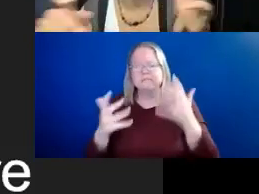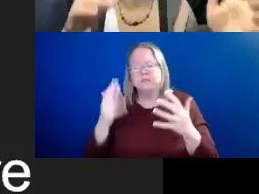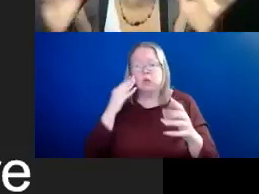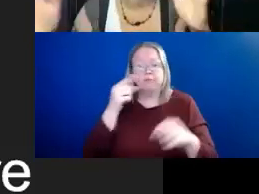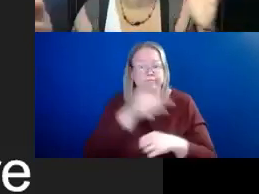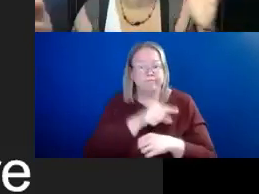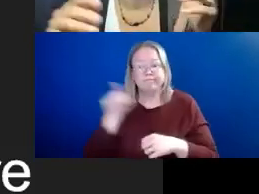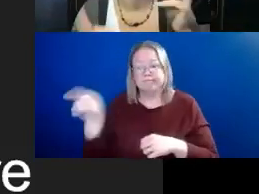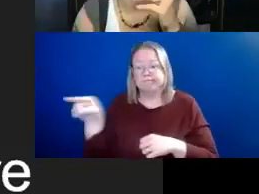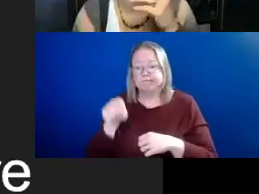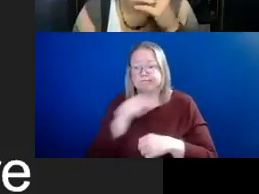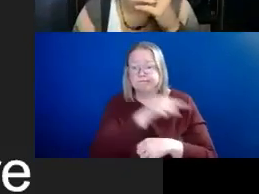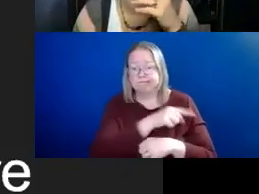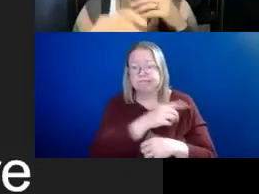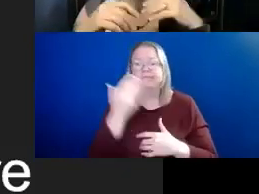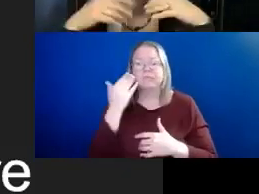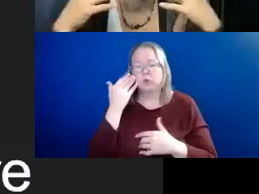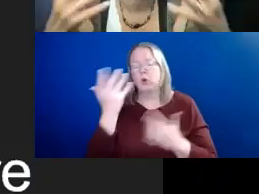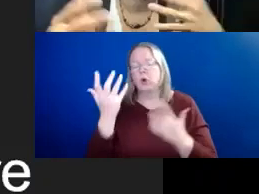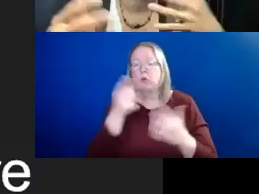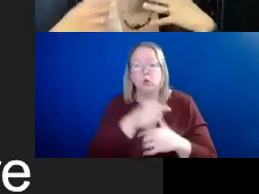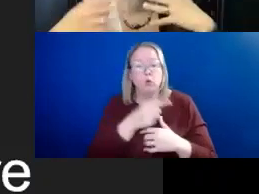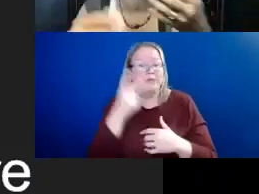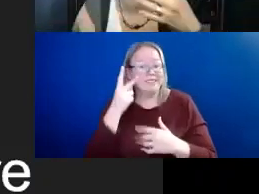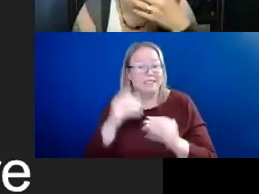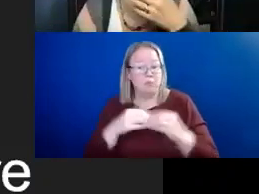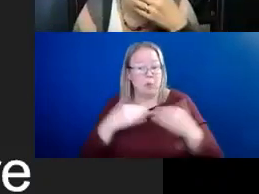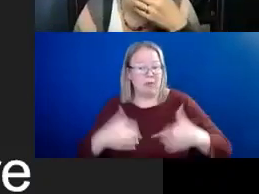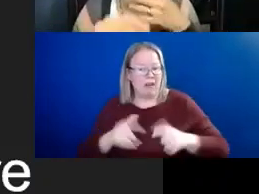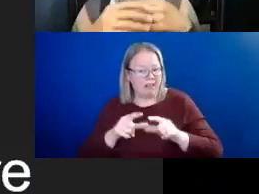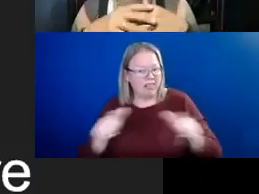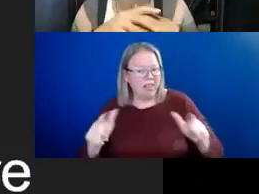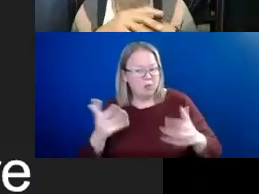13:23:18 and you can see more body language in person.